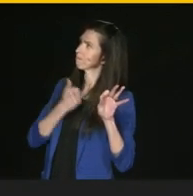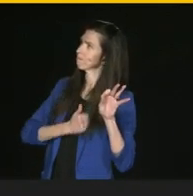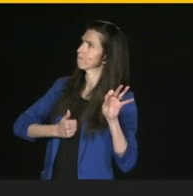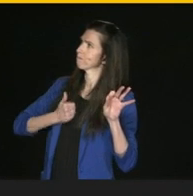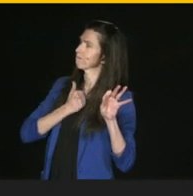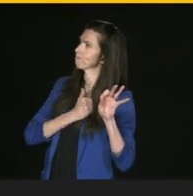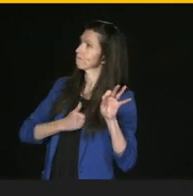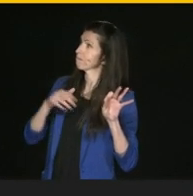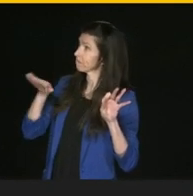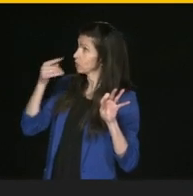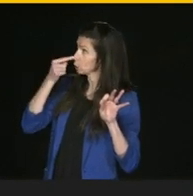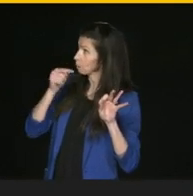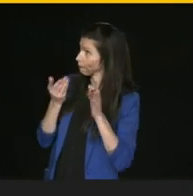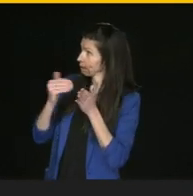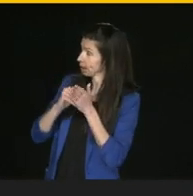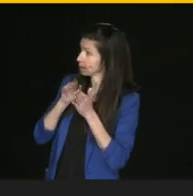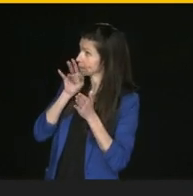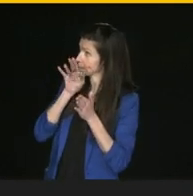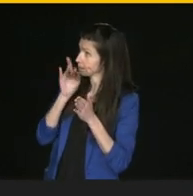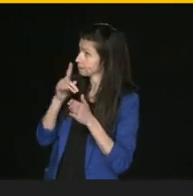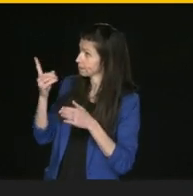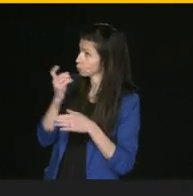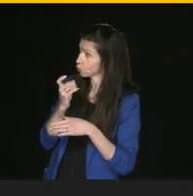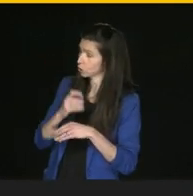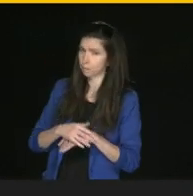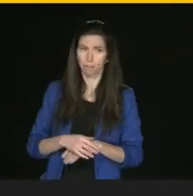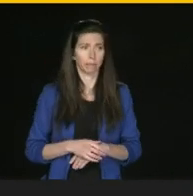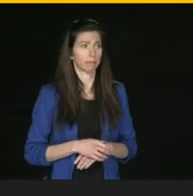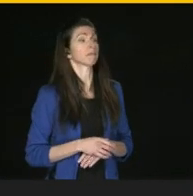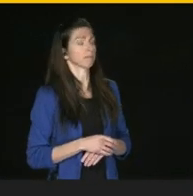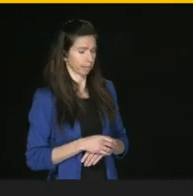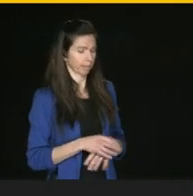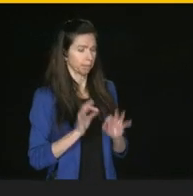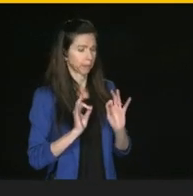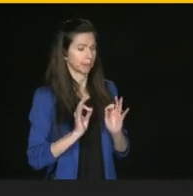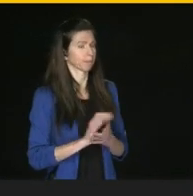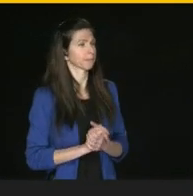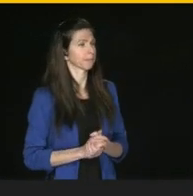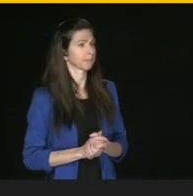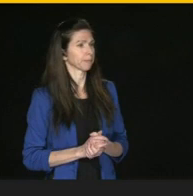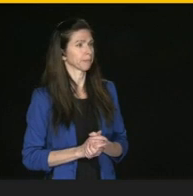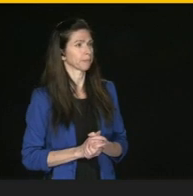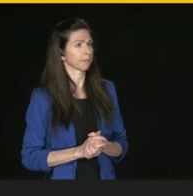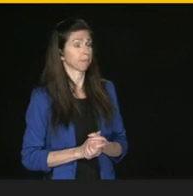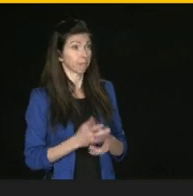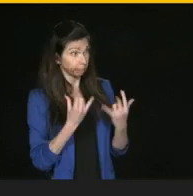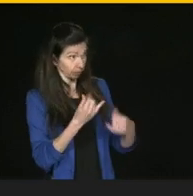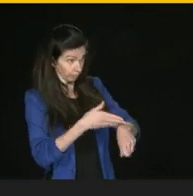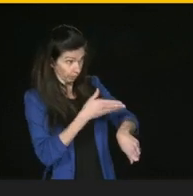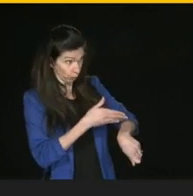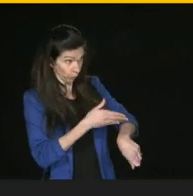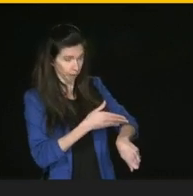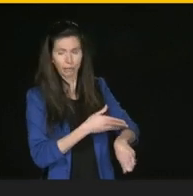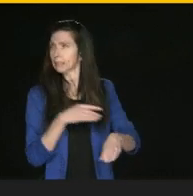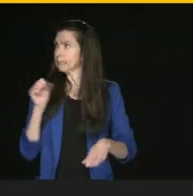YOU. YOU ARE CUTTING OFF, MARIEKE, CAN YOU JUST REPEAT YOUR QUESTION, PLEASE? CAN YOU HEAR ME NOW? YEAH.